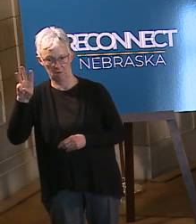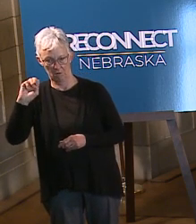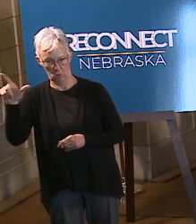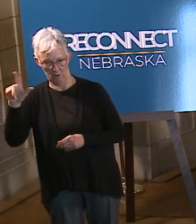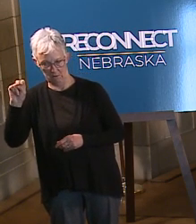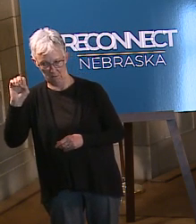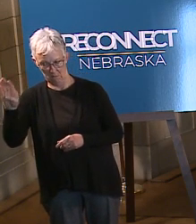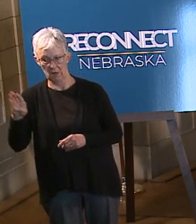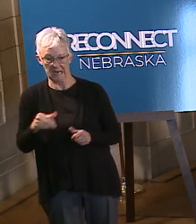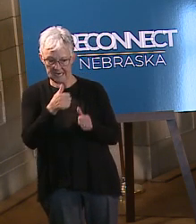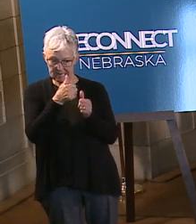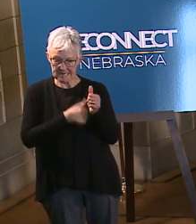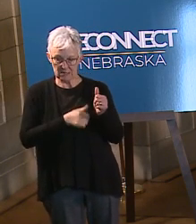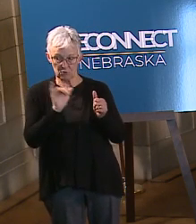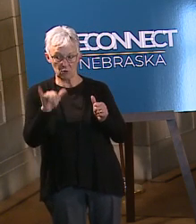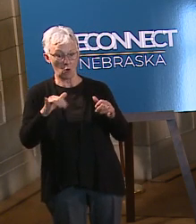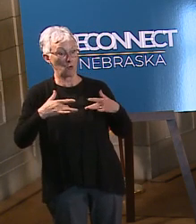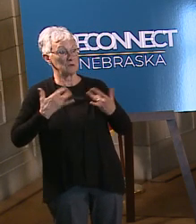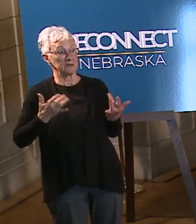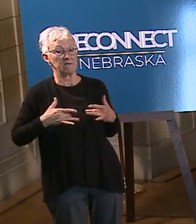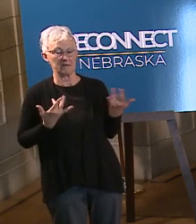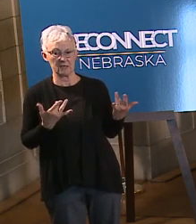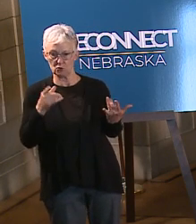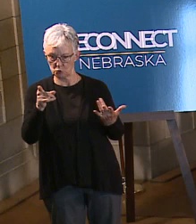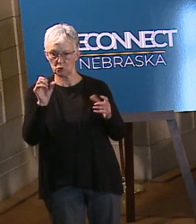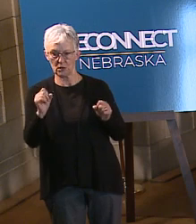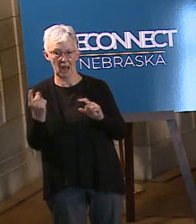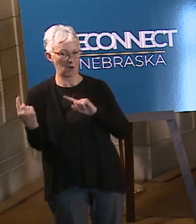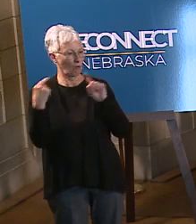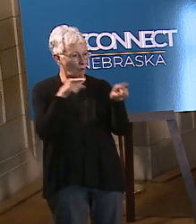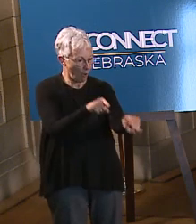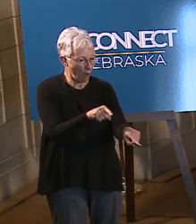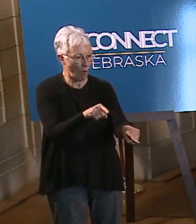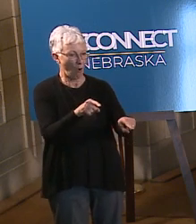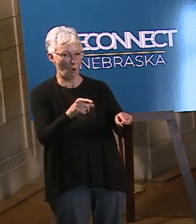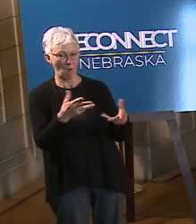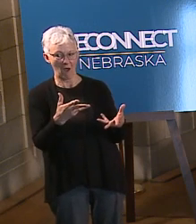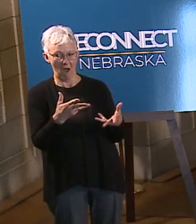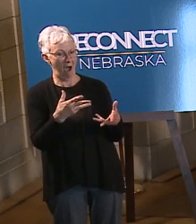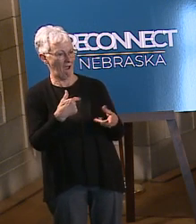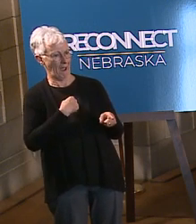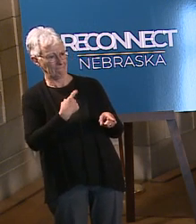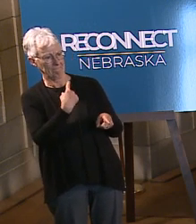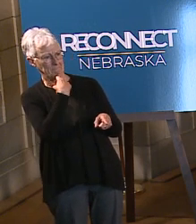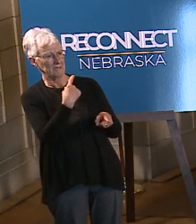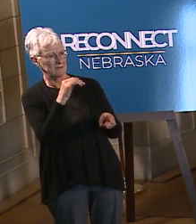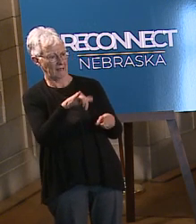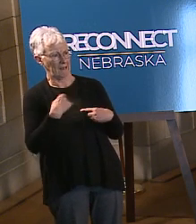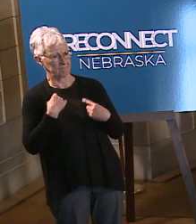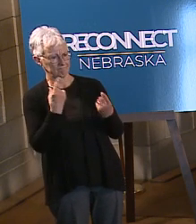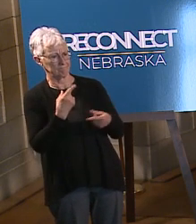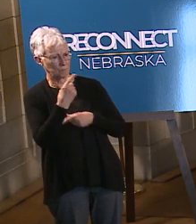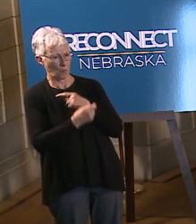OR THE 100 ANNIVERSARY OF THE